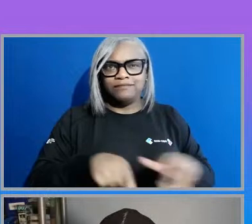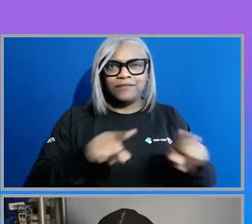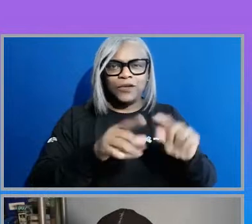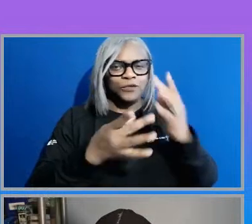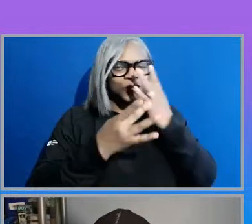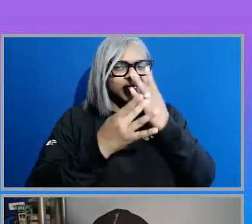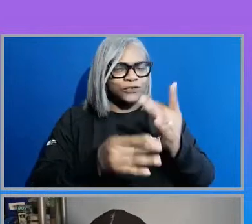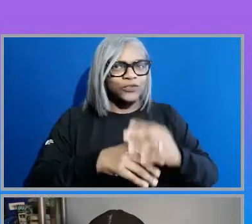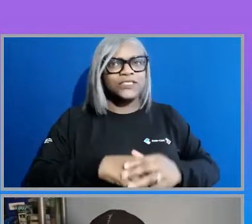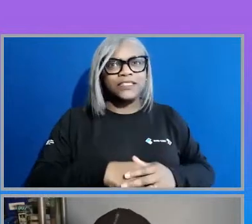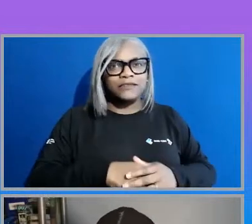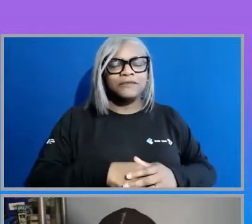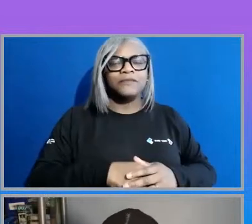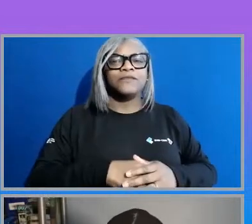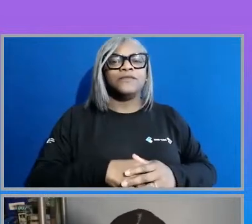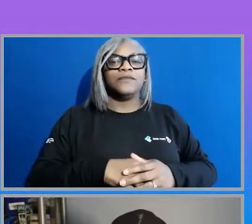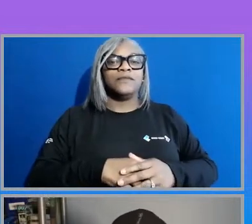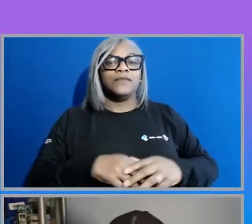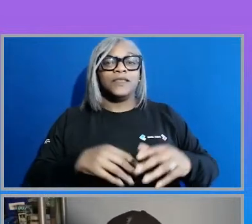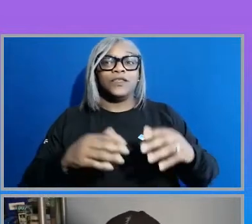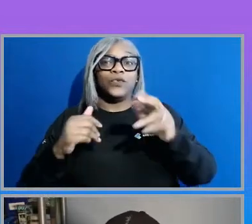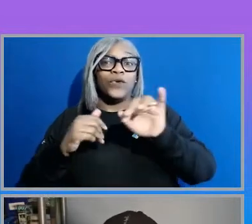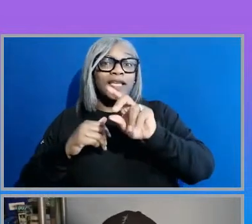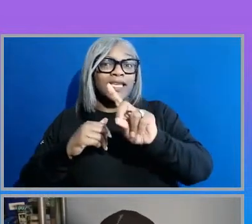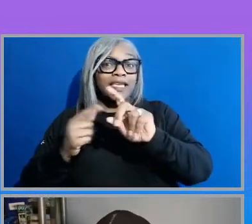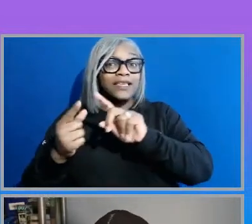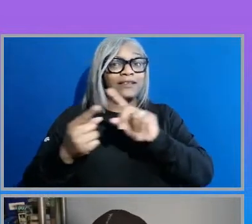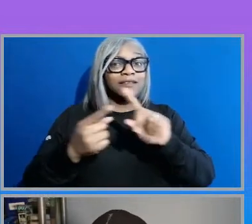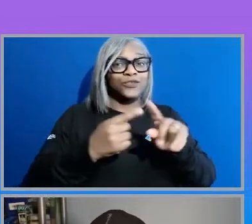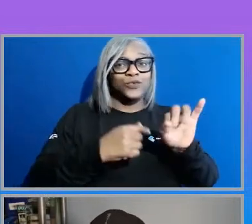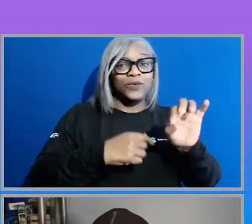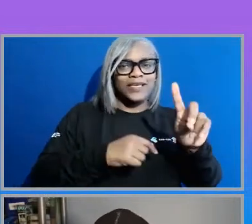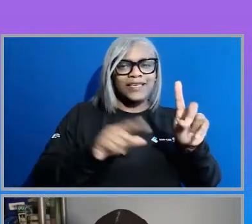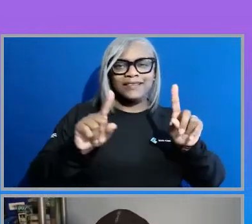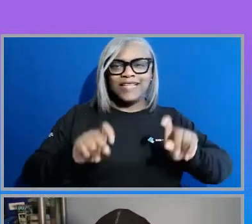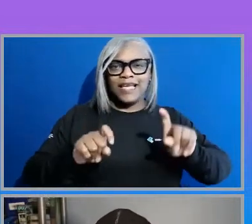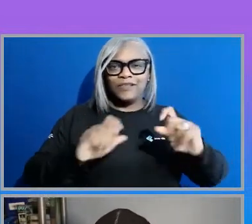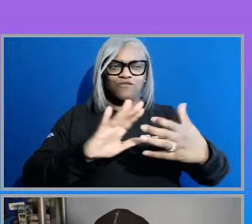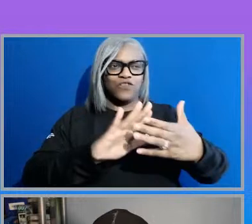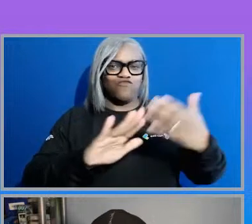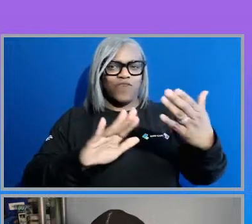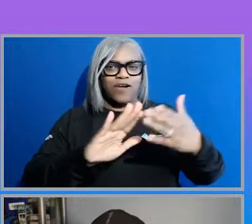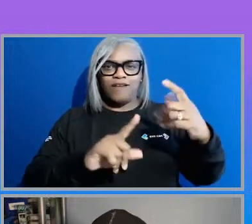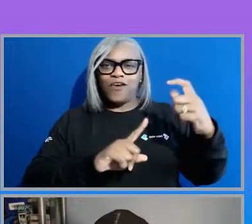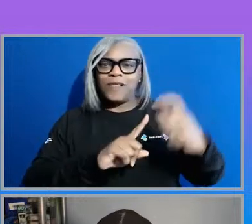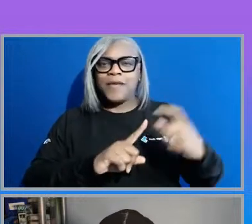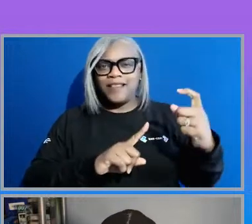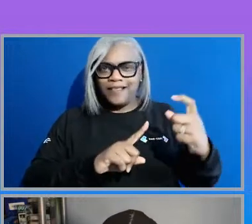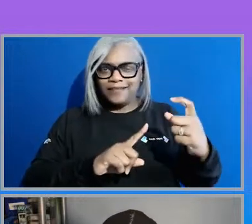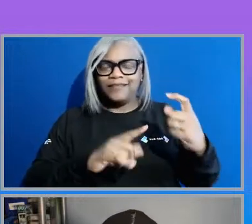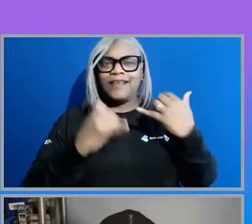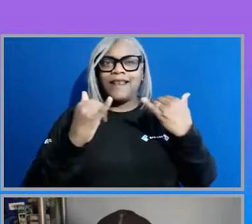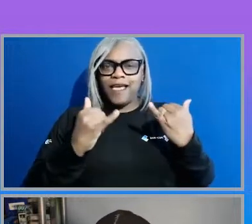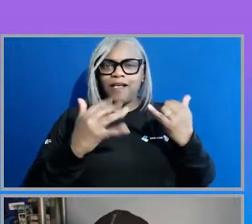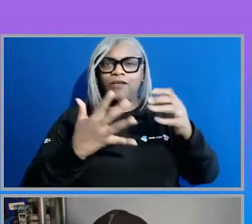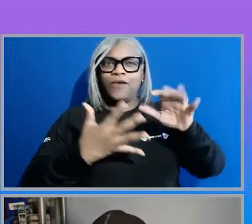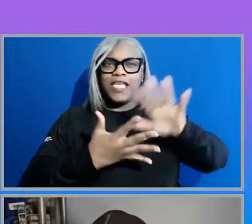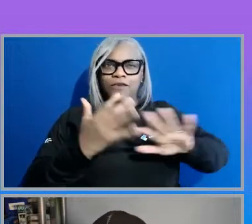end to end tests. These are things that are going to run automatically. Remember are now interacting with your website